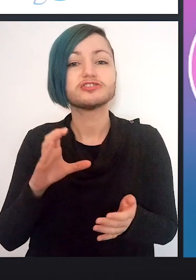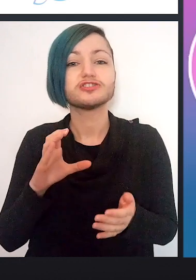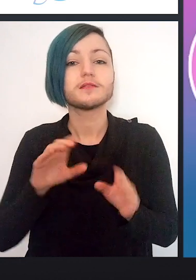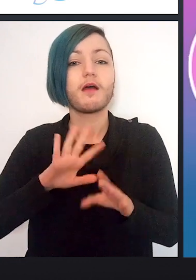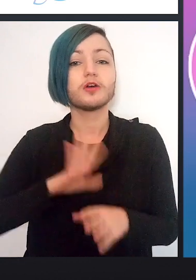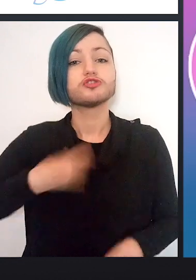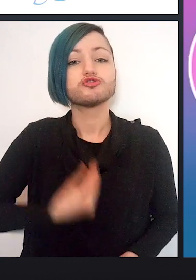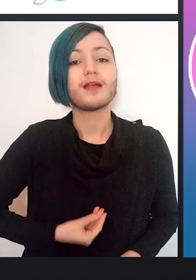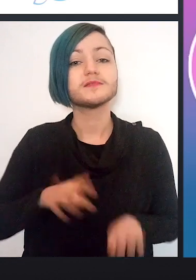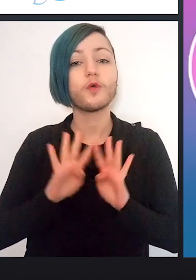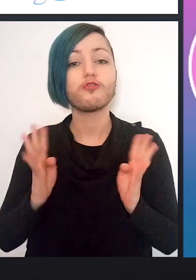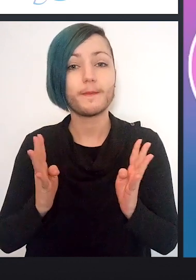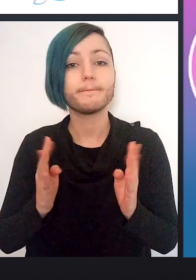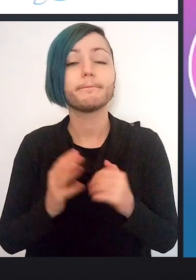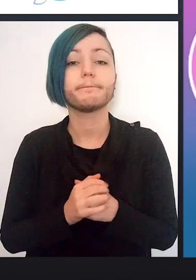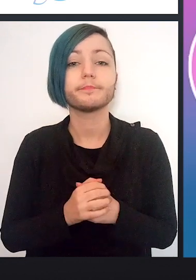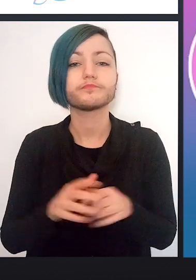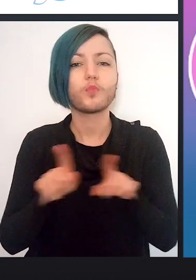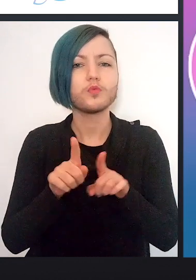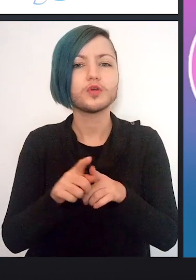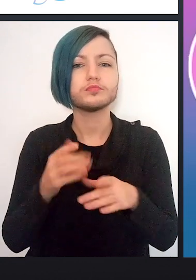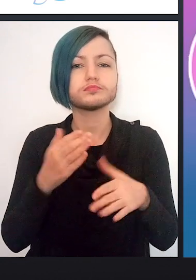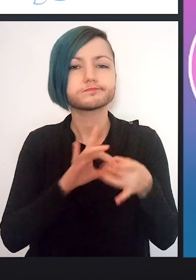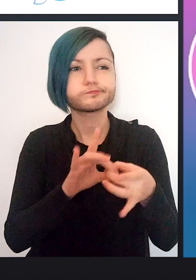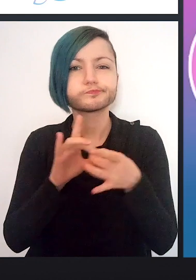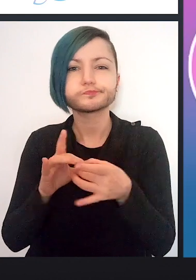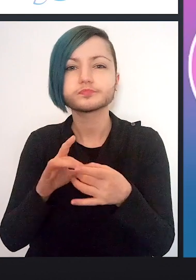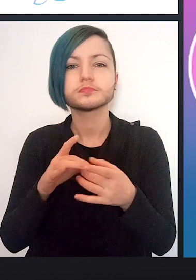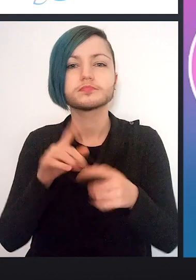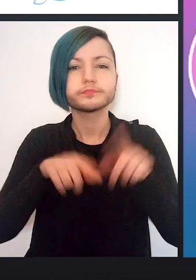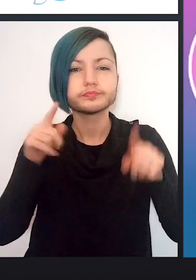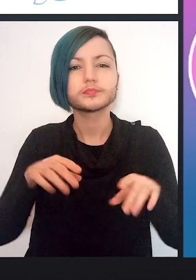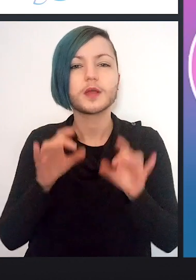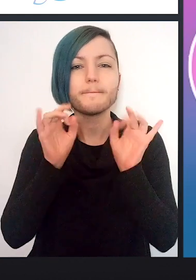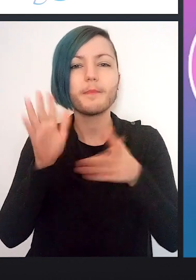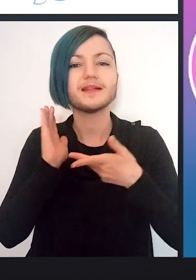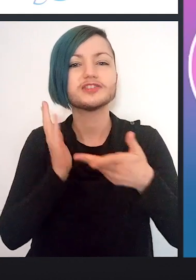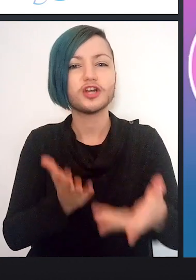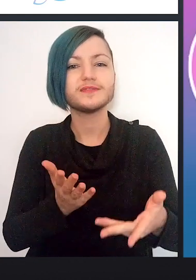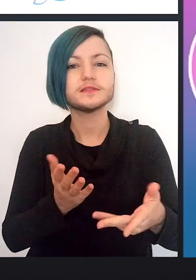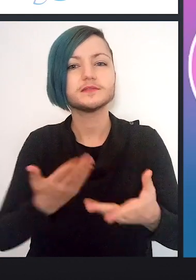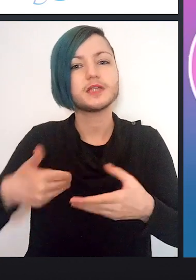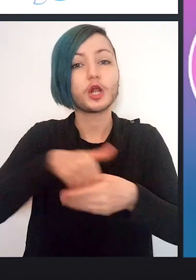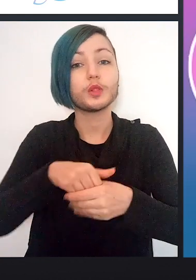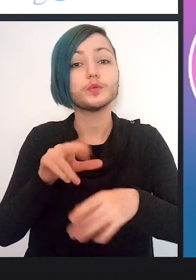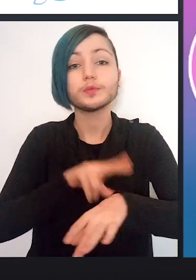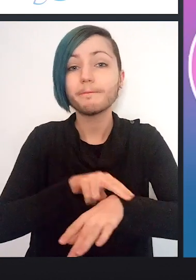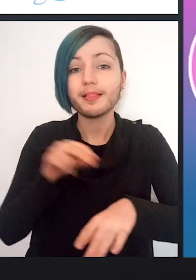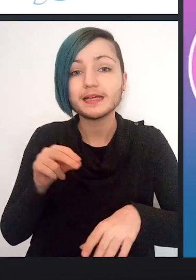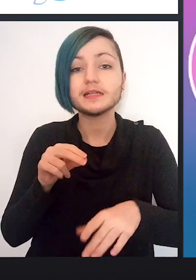And I work with a number of the public service providers including the Police